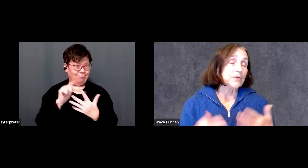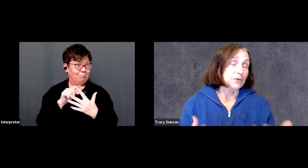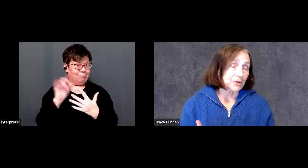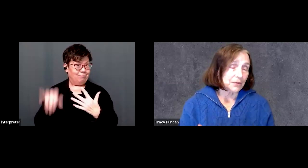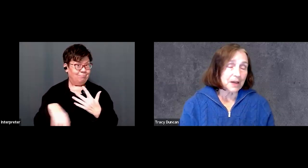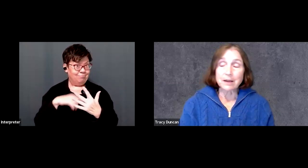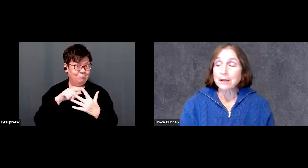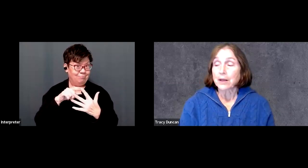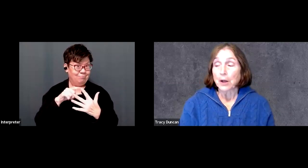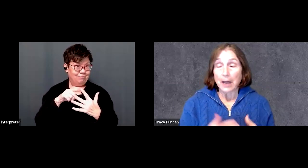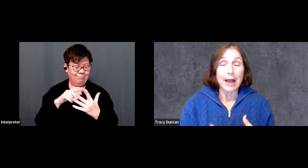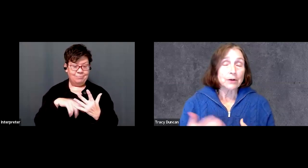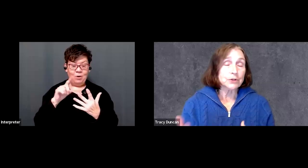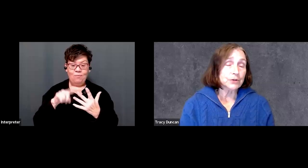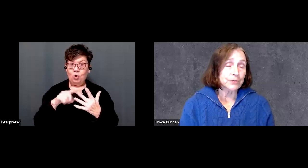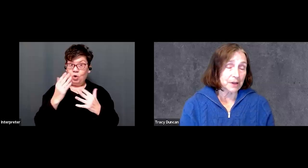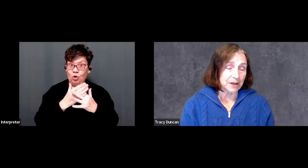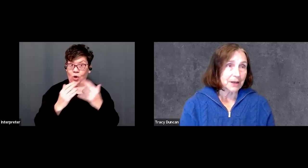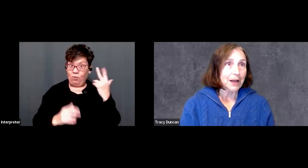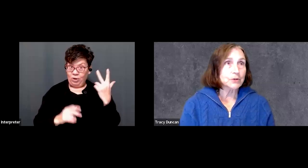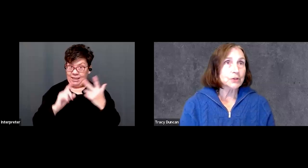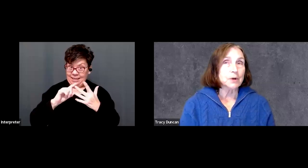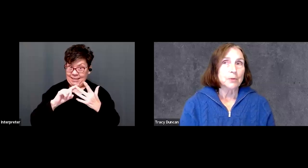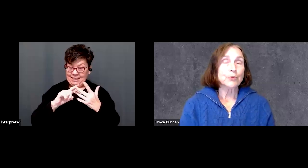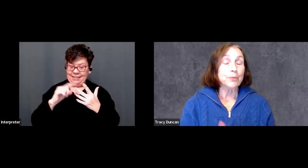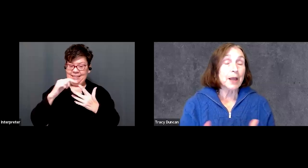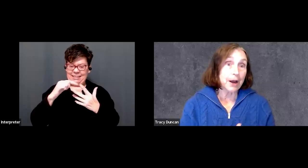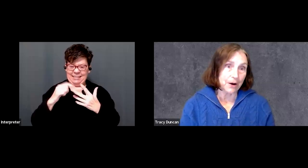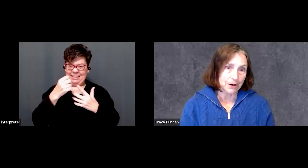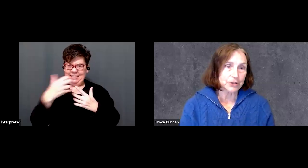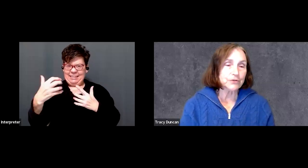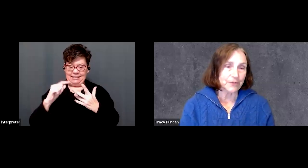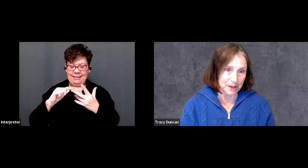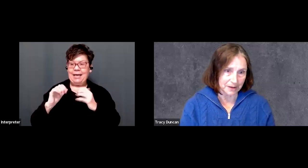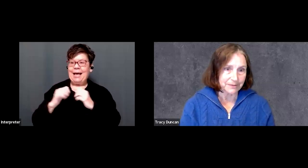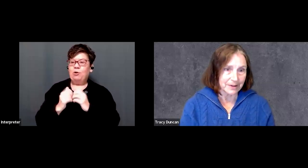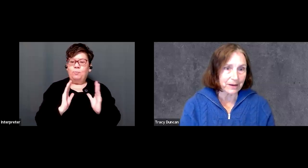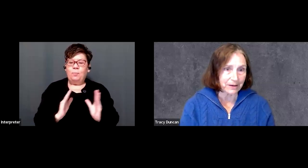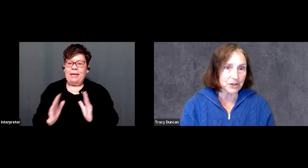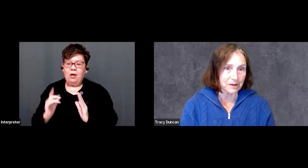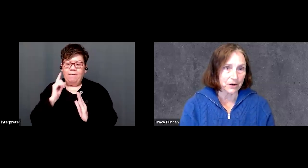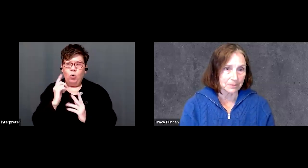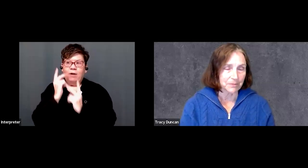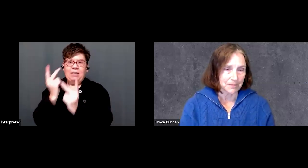So folder three is, "How to visit." How to prepare to visit that legislator.